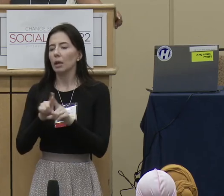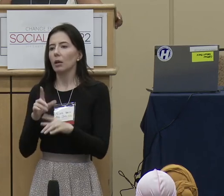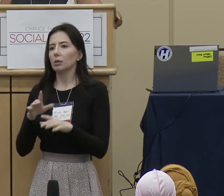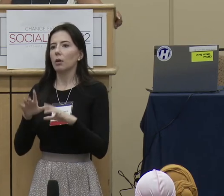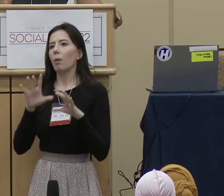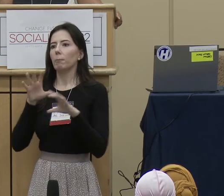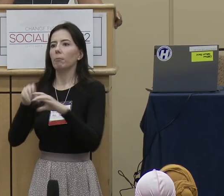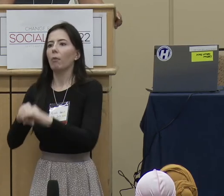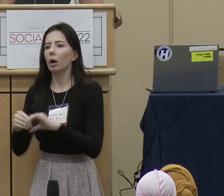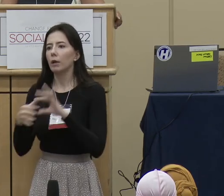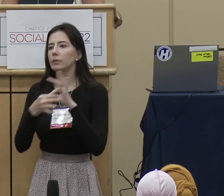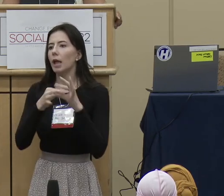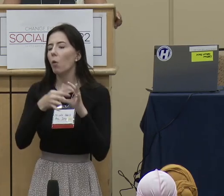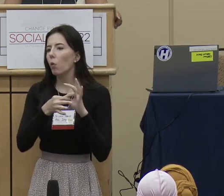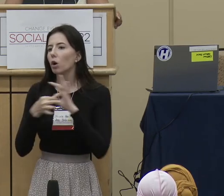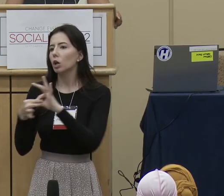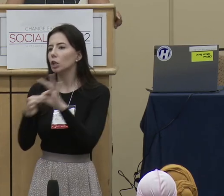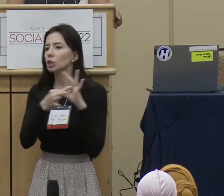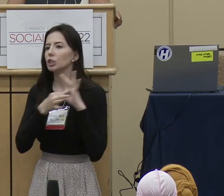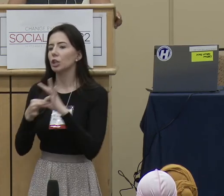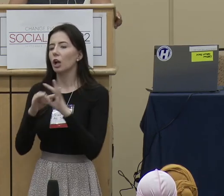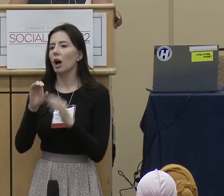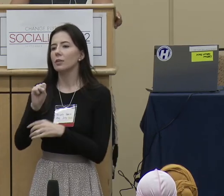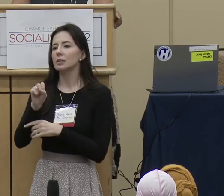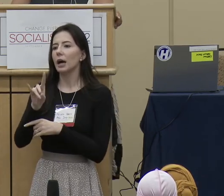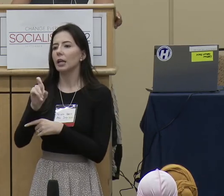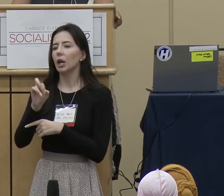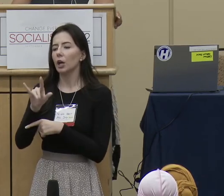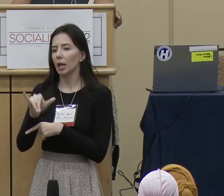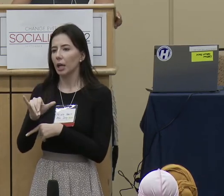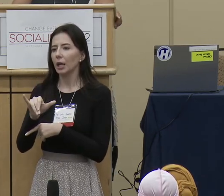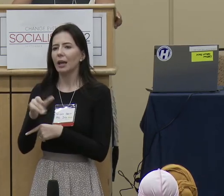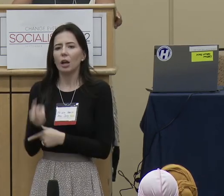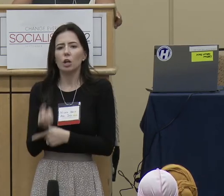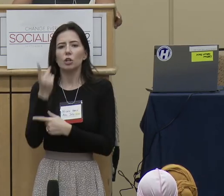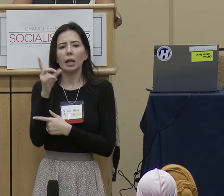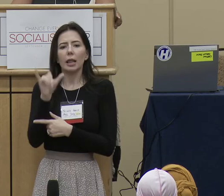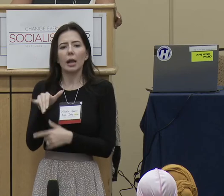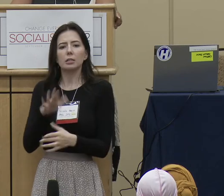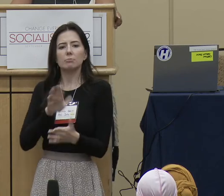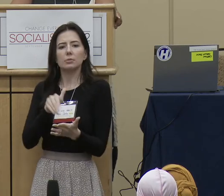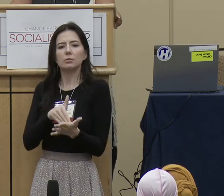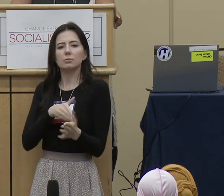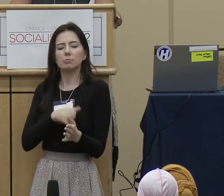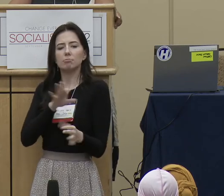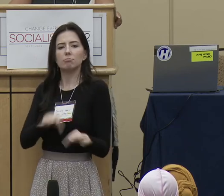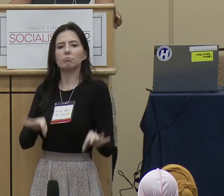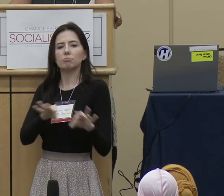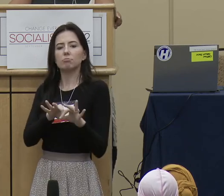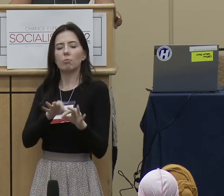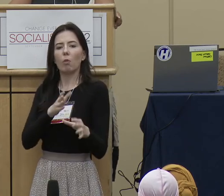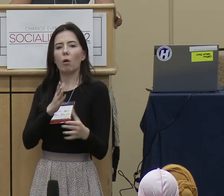internationally, being a part of networks of international solidarity as much as possible, and understanding that has to